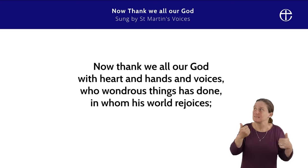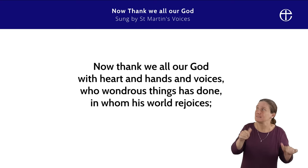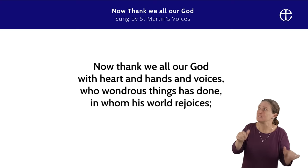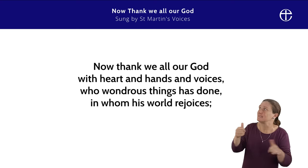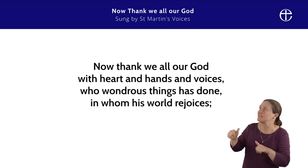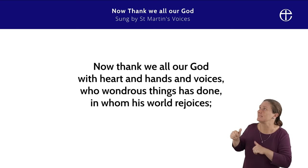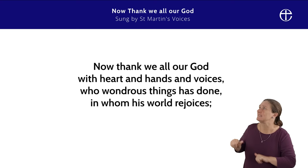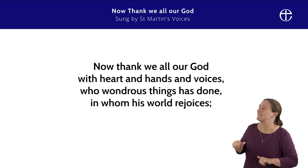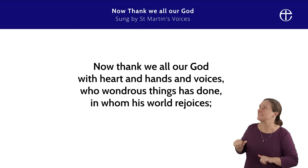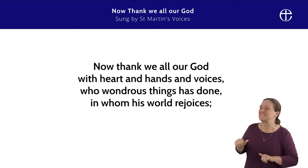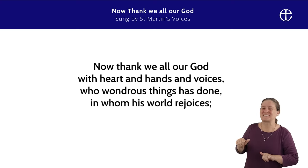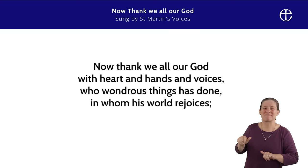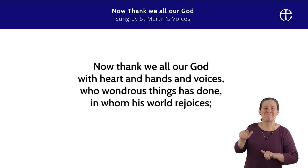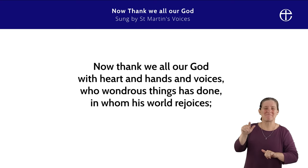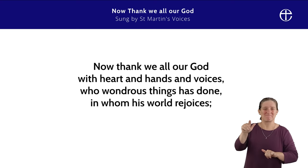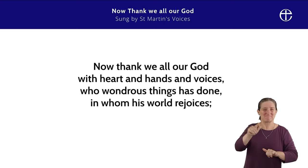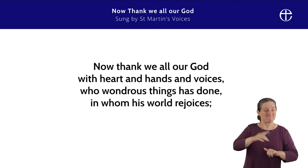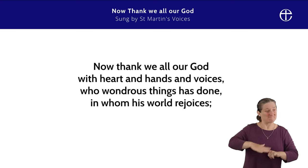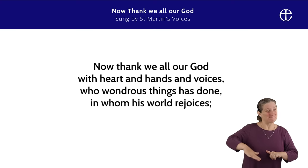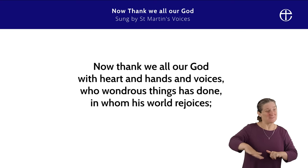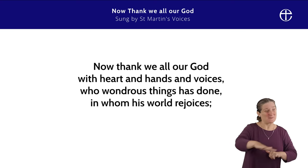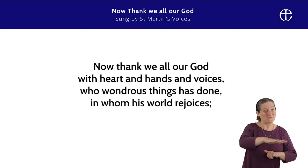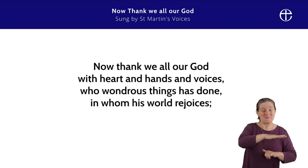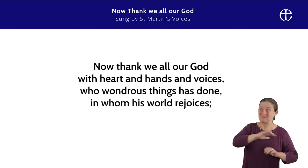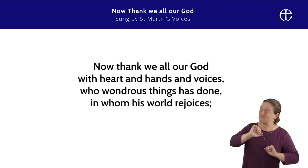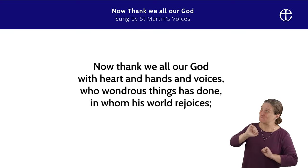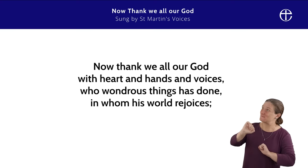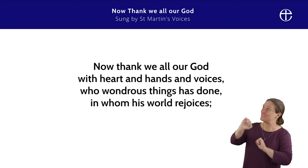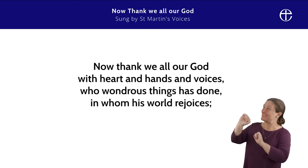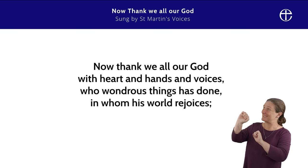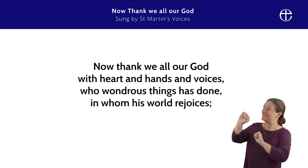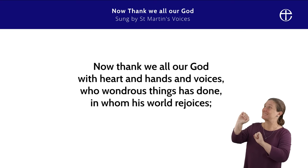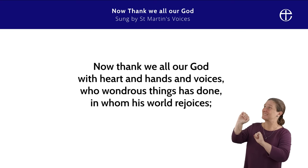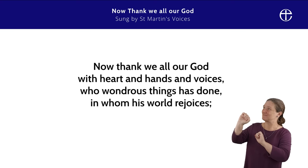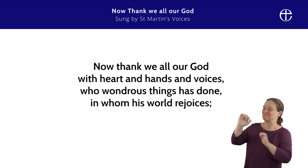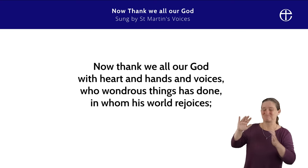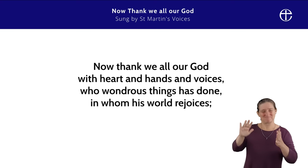In whom his world rejoices